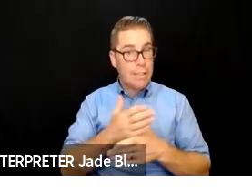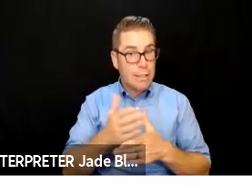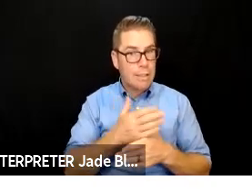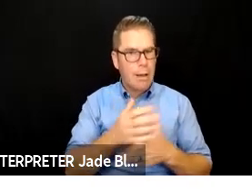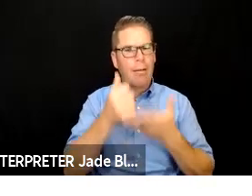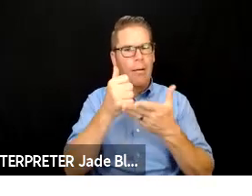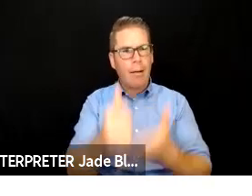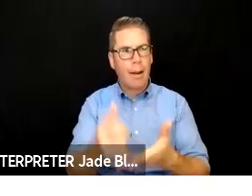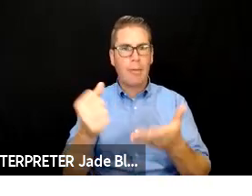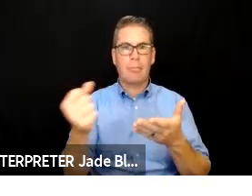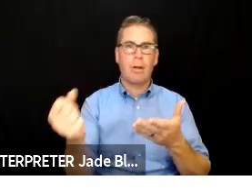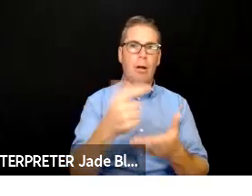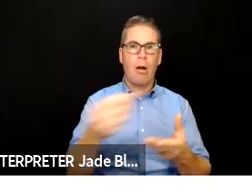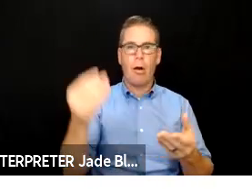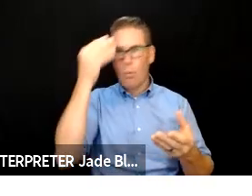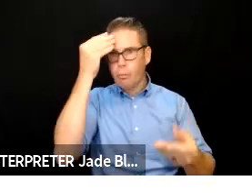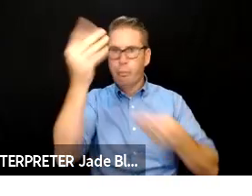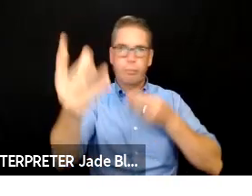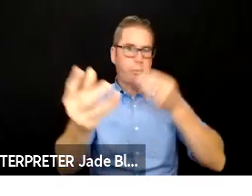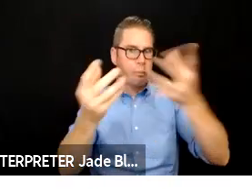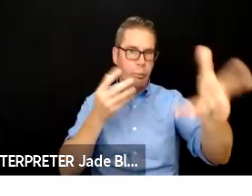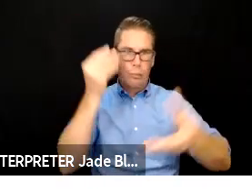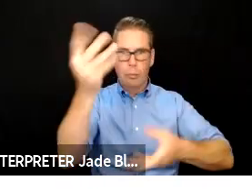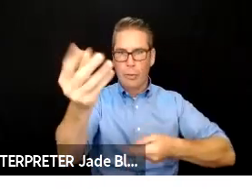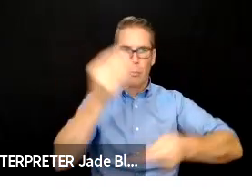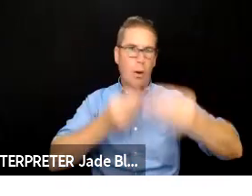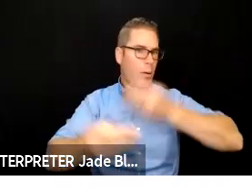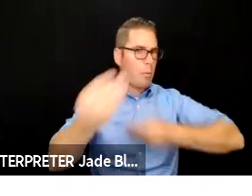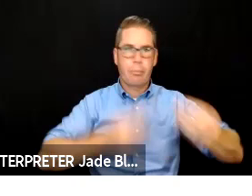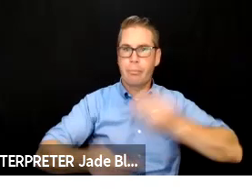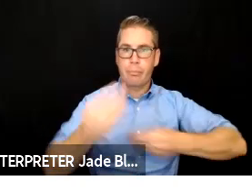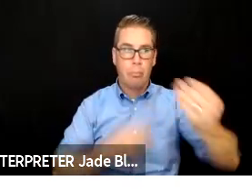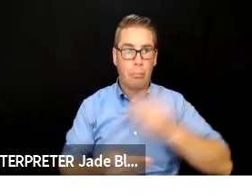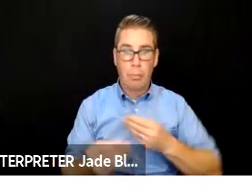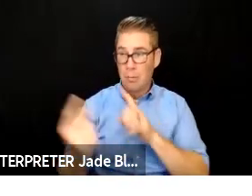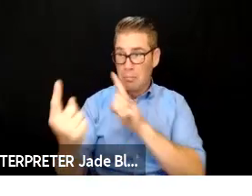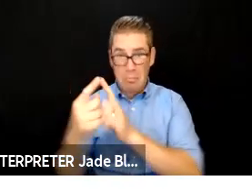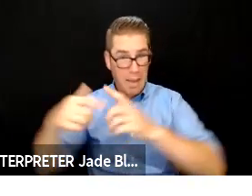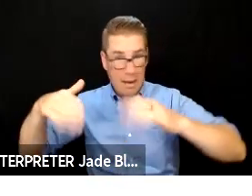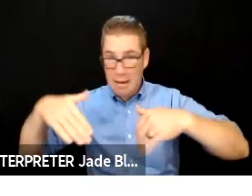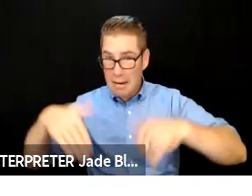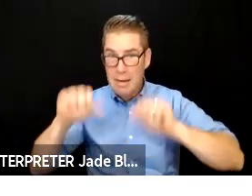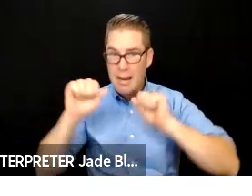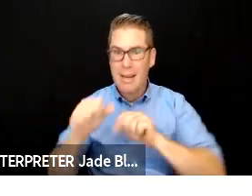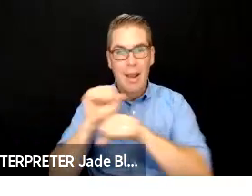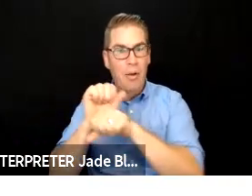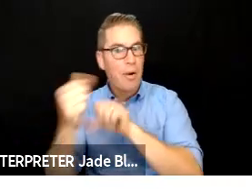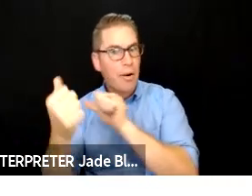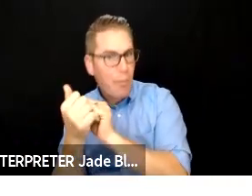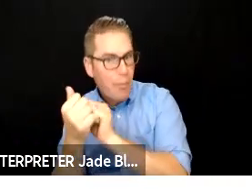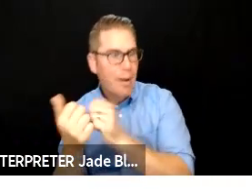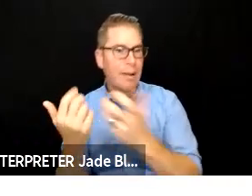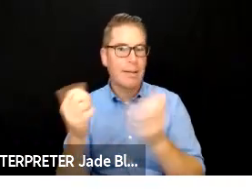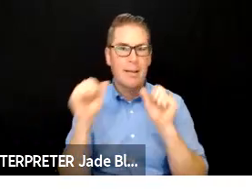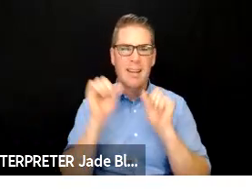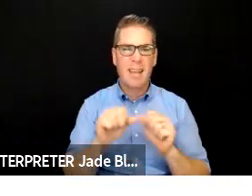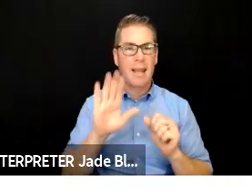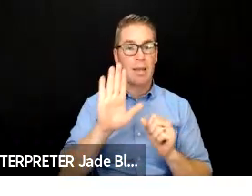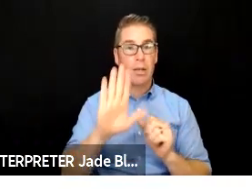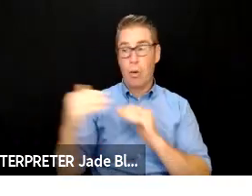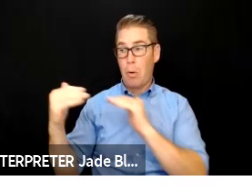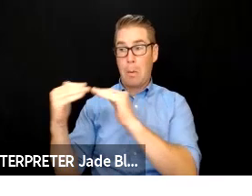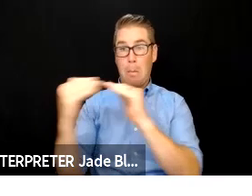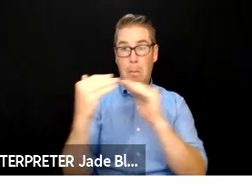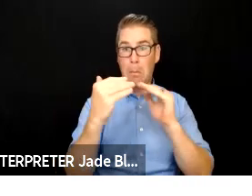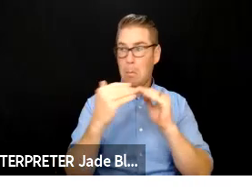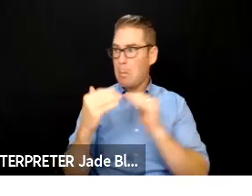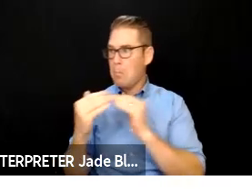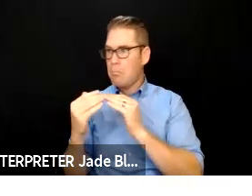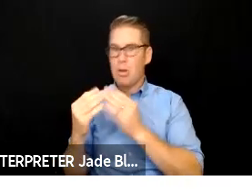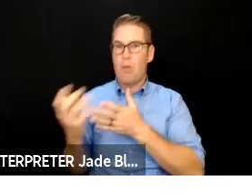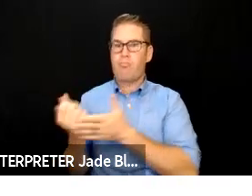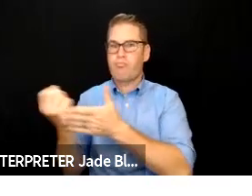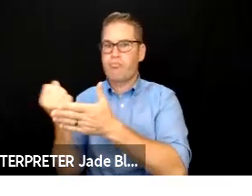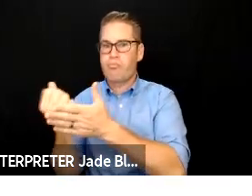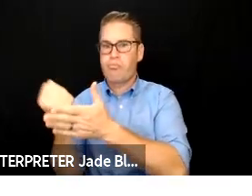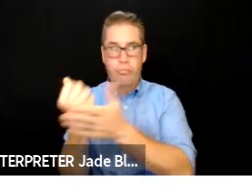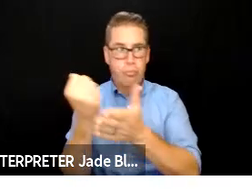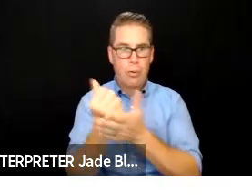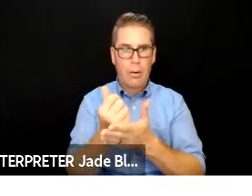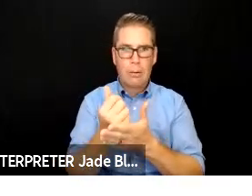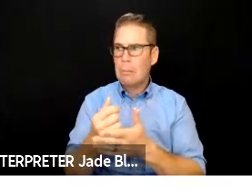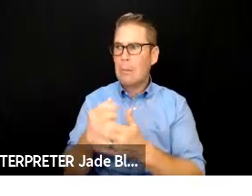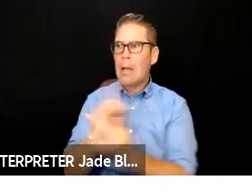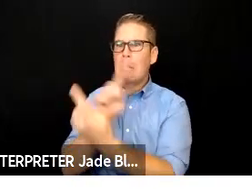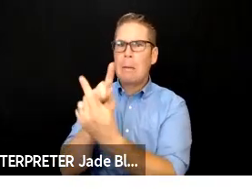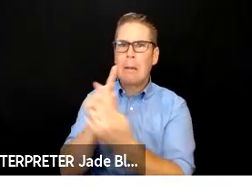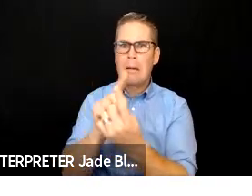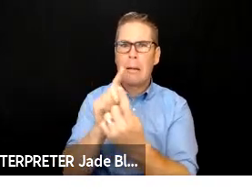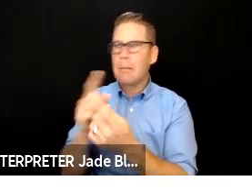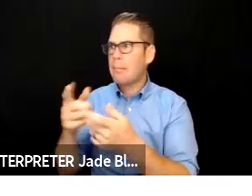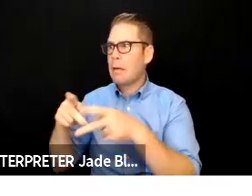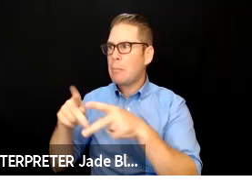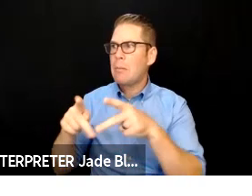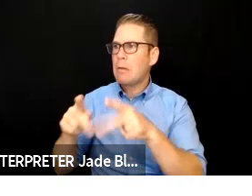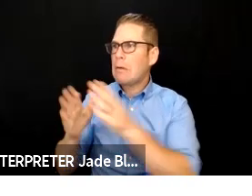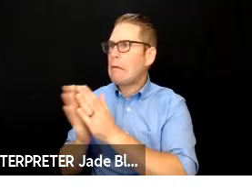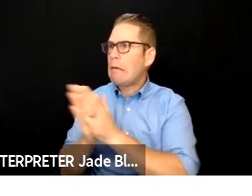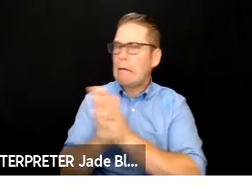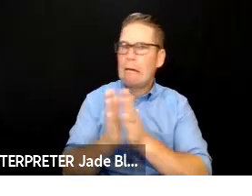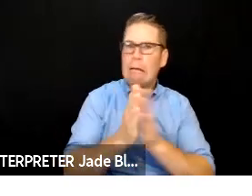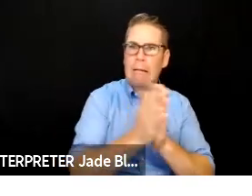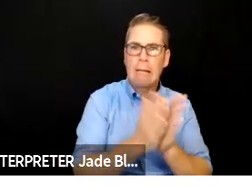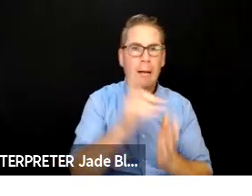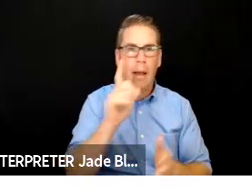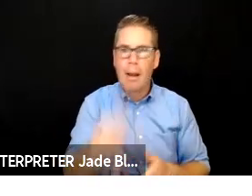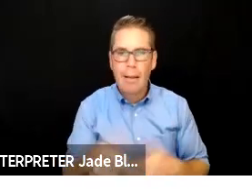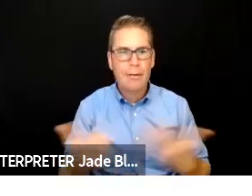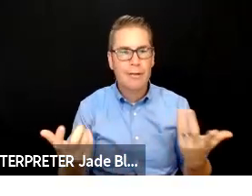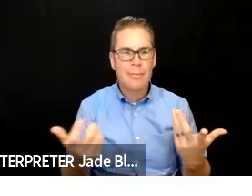Sally Potter: So you can be a co author with someone you've never met so you can stand on the shoulders of your peers, all without asking permission. Because permission has already been granted Creative Commons, get creative. It's easy when you skip